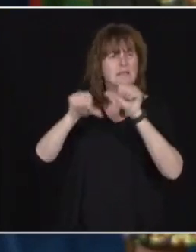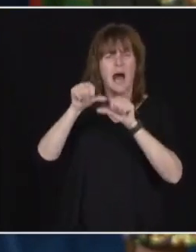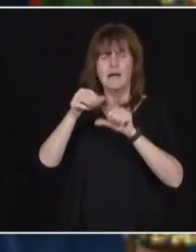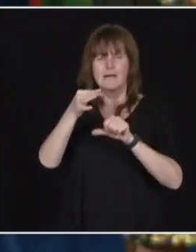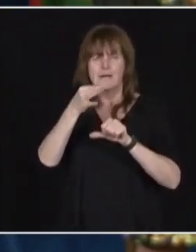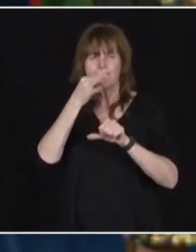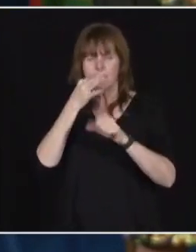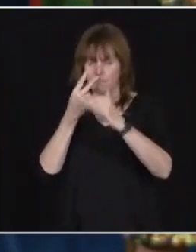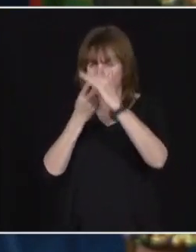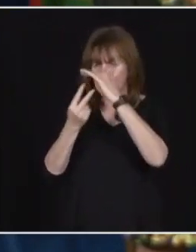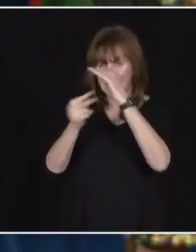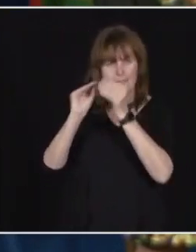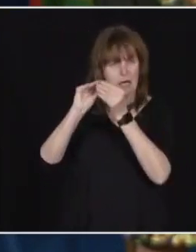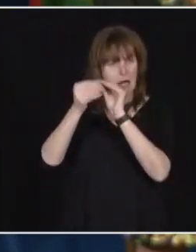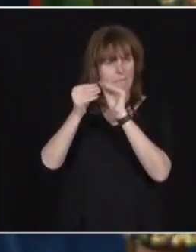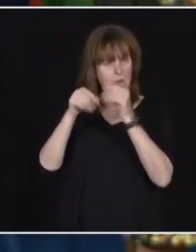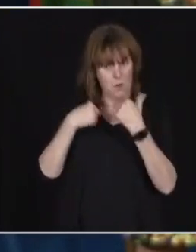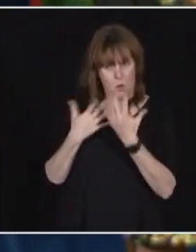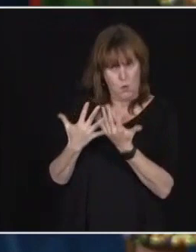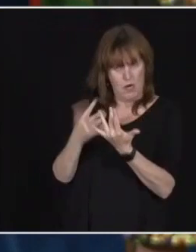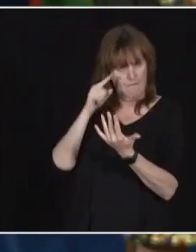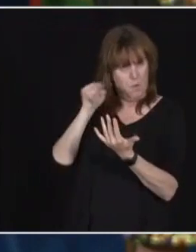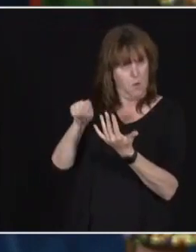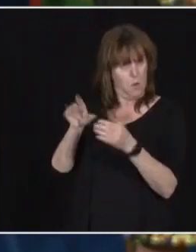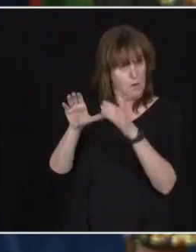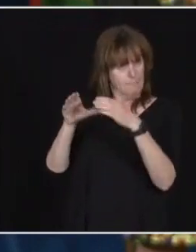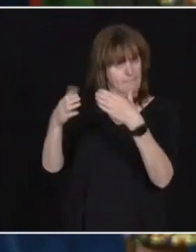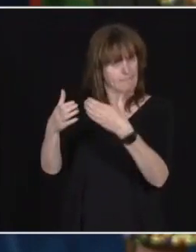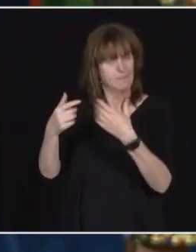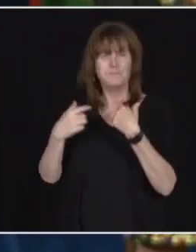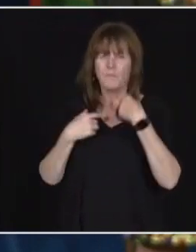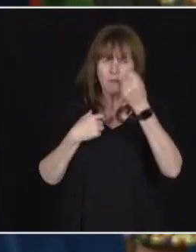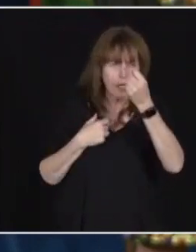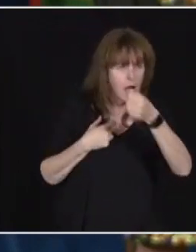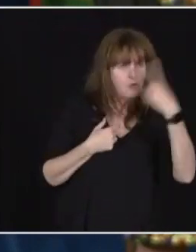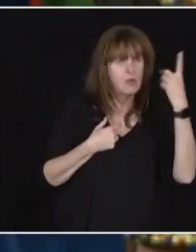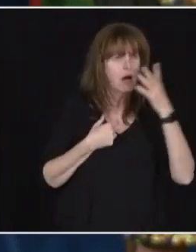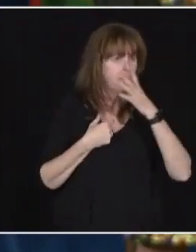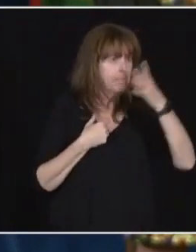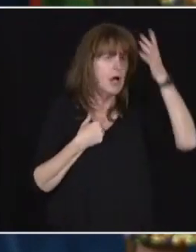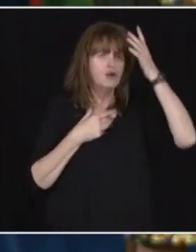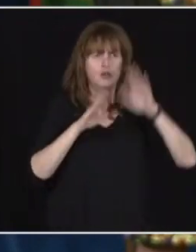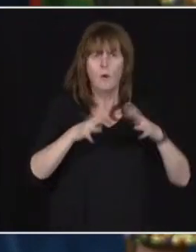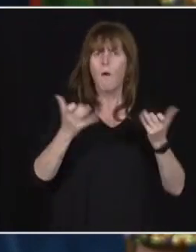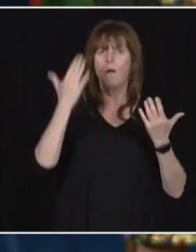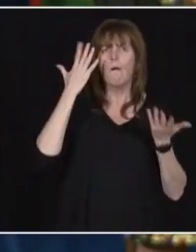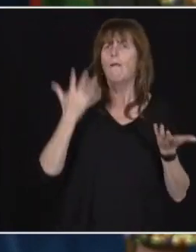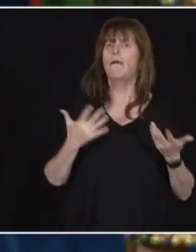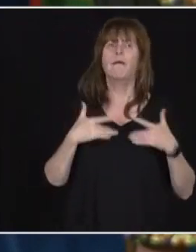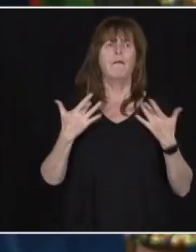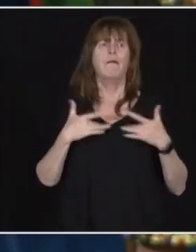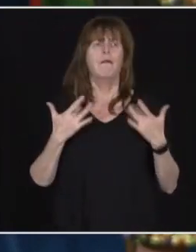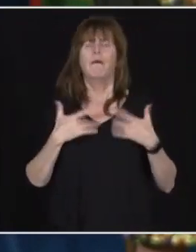I appreciate were educators out there that they want to know the plan.